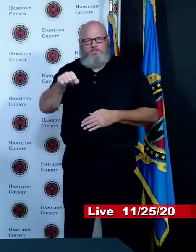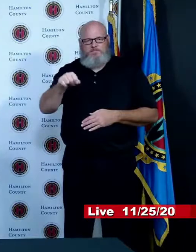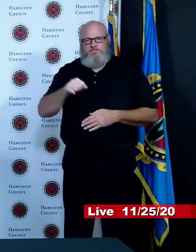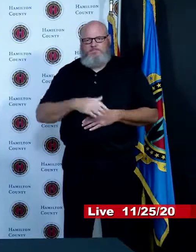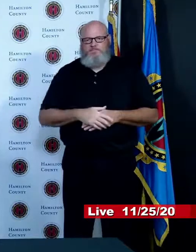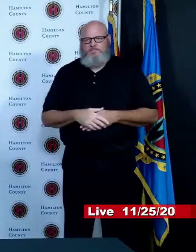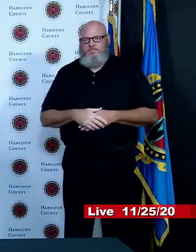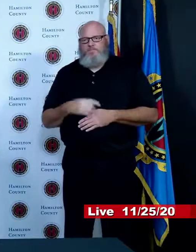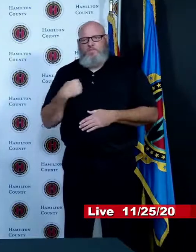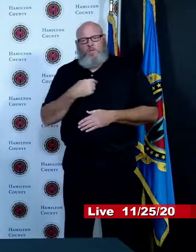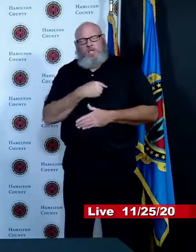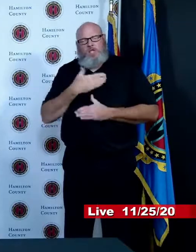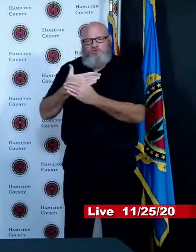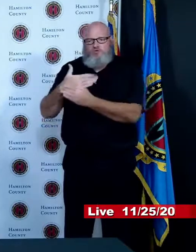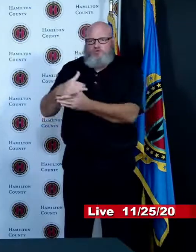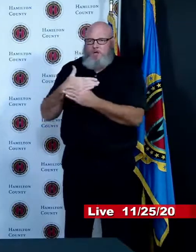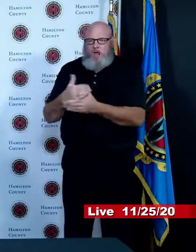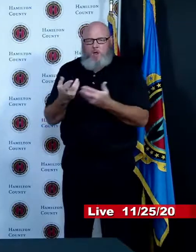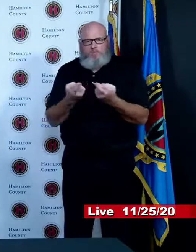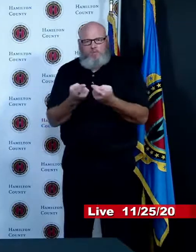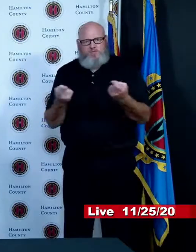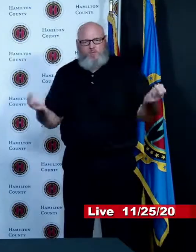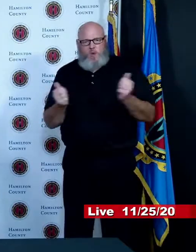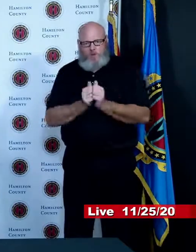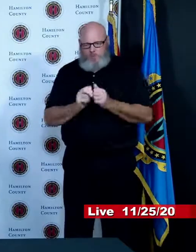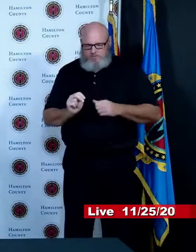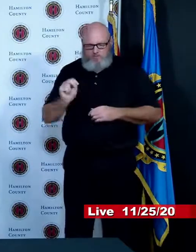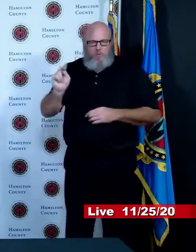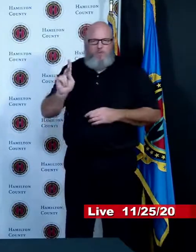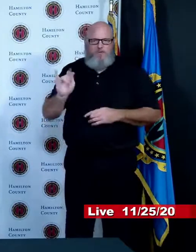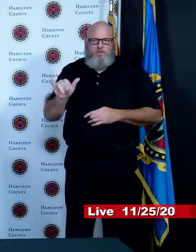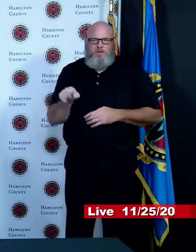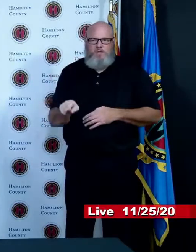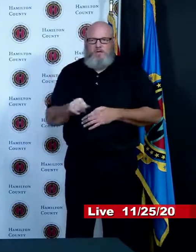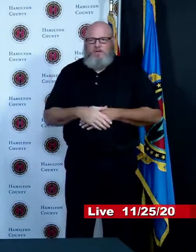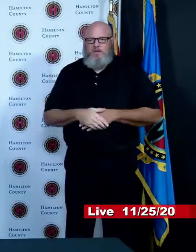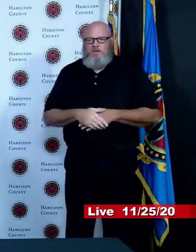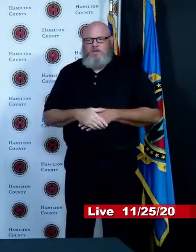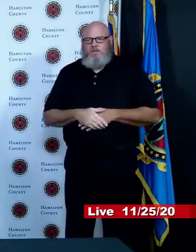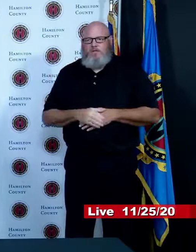travel across the Ohio river and so our systems need to be prepared to help out with them as well